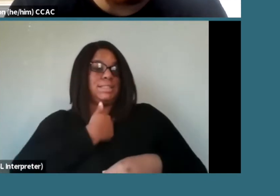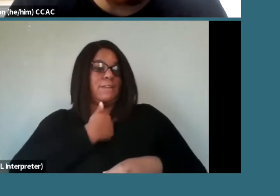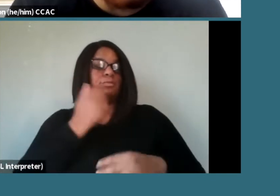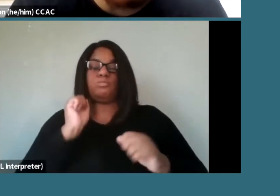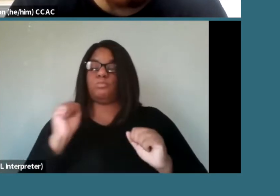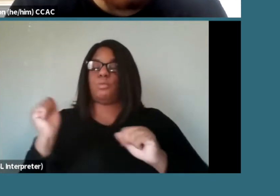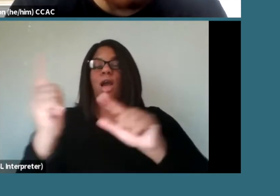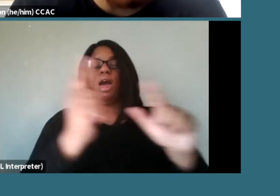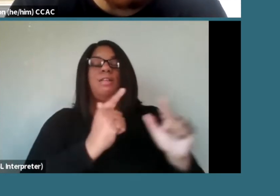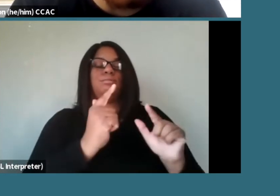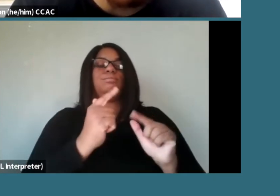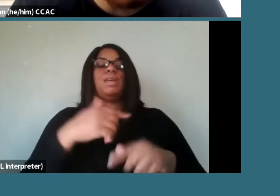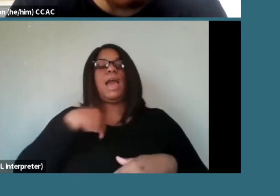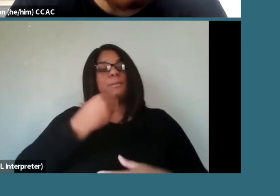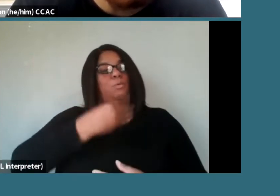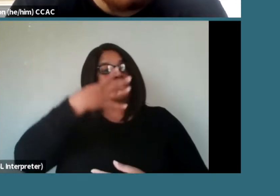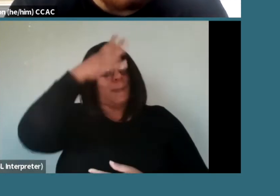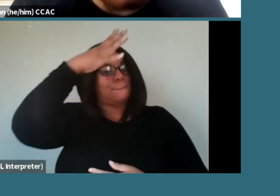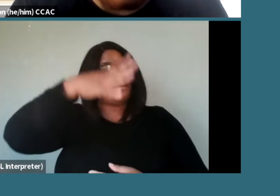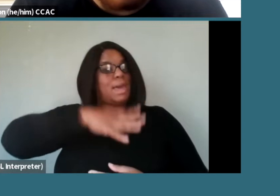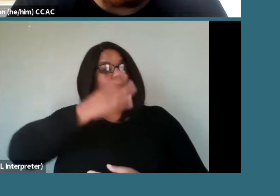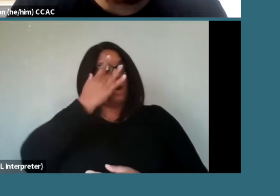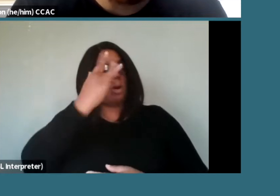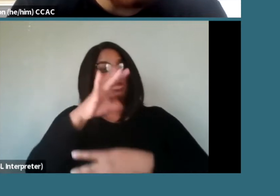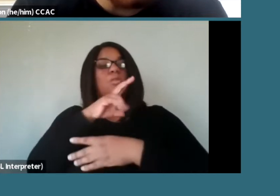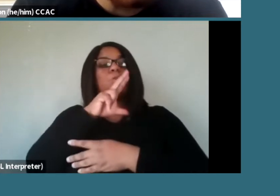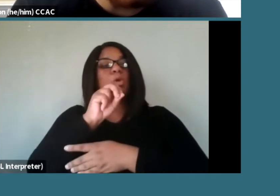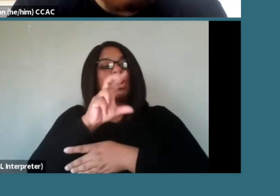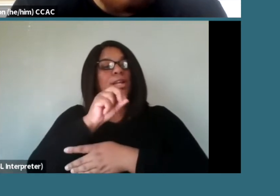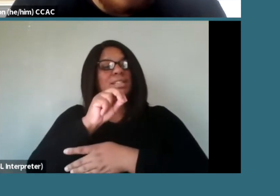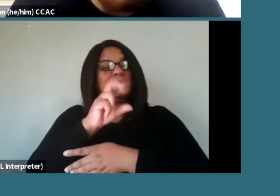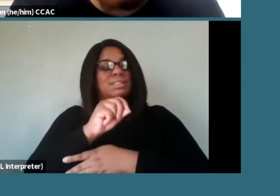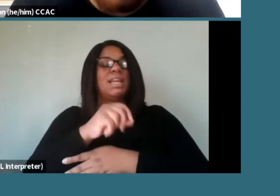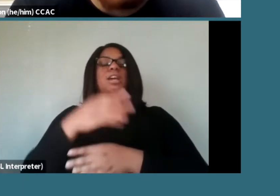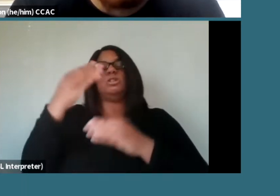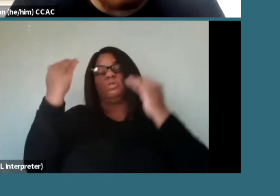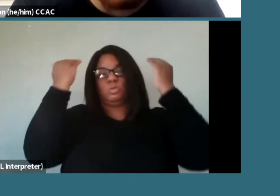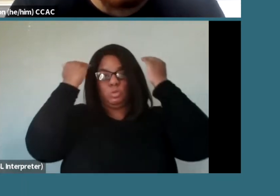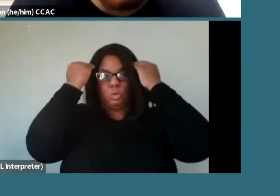So I am a white man in my early 30s. I have short light brown hair, a reddish beard.